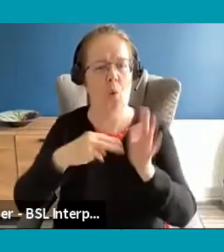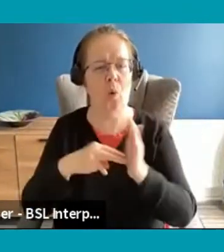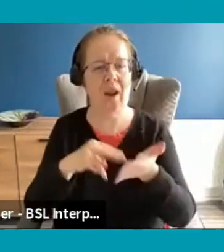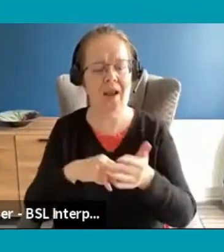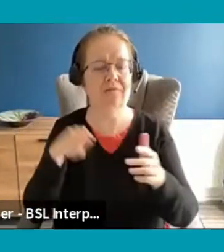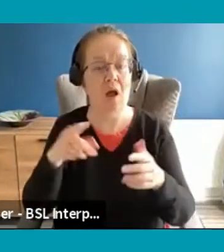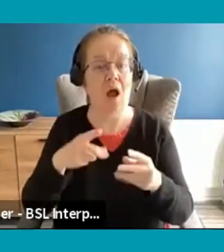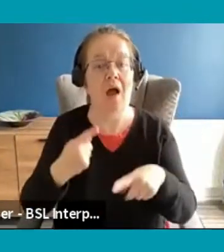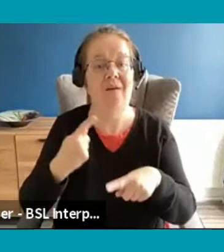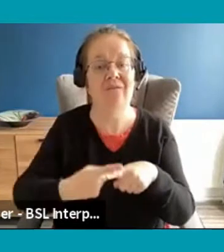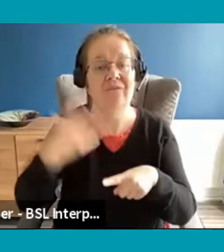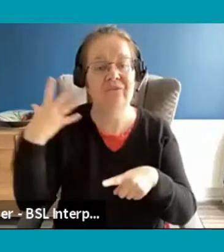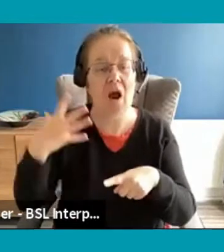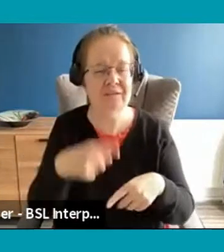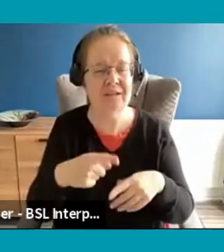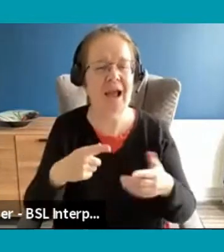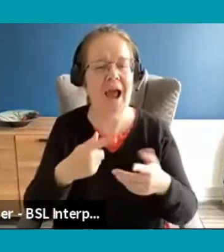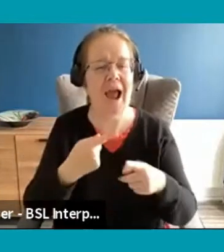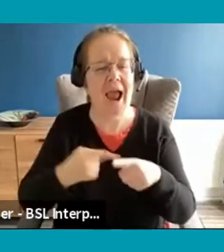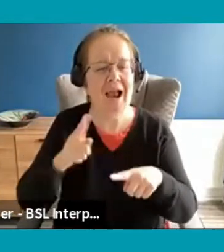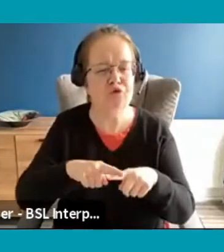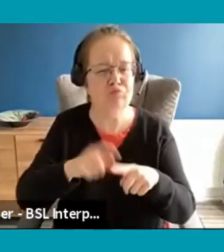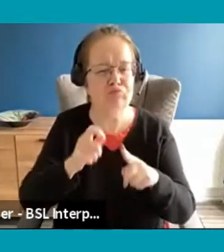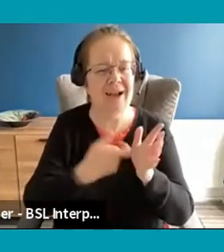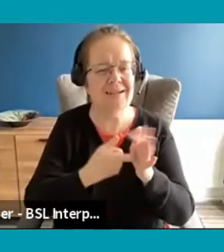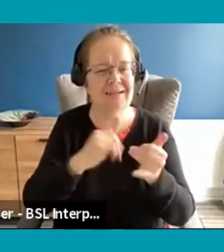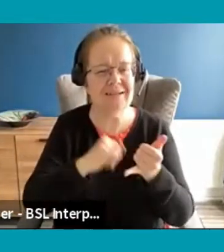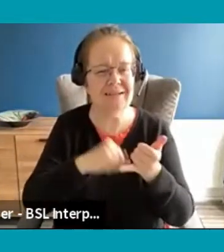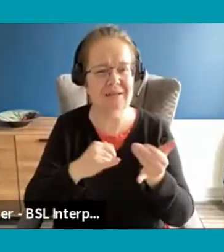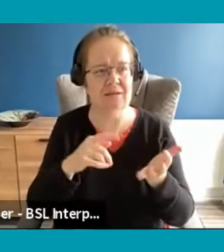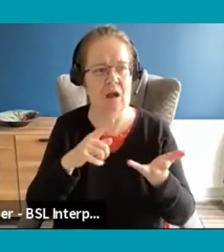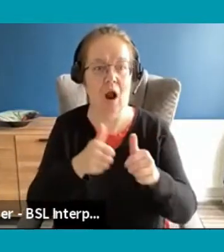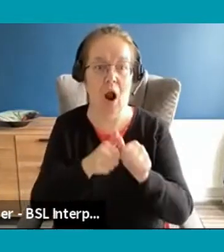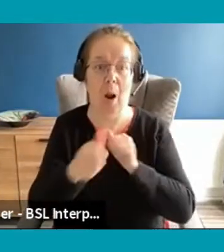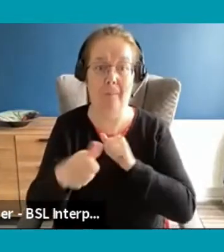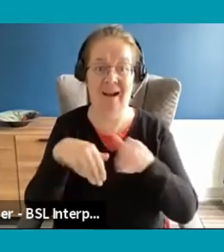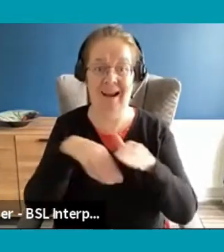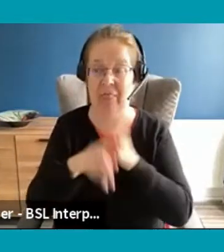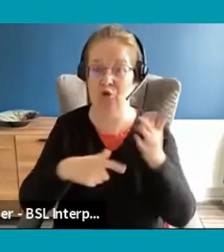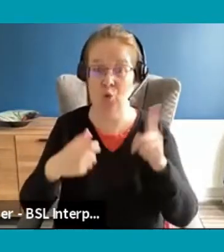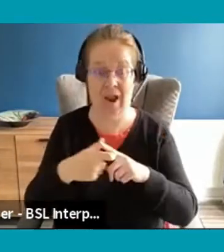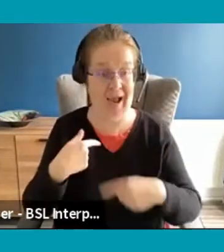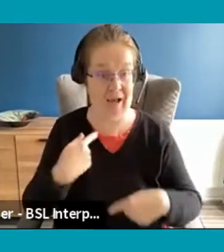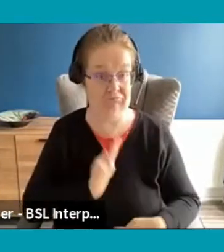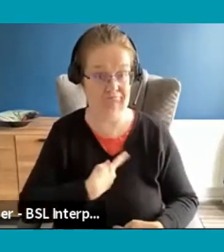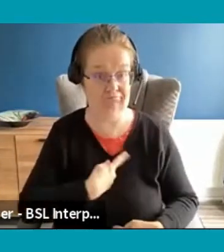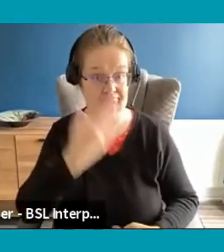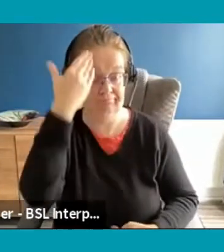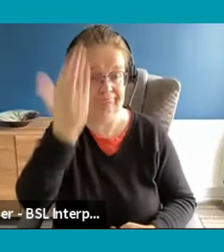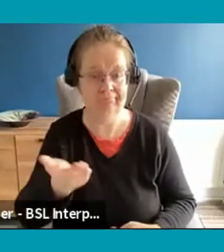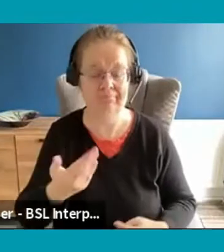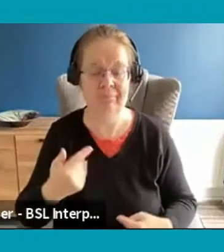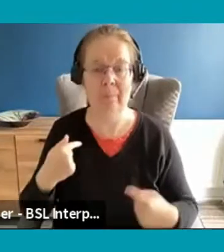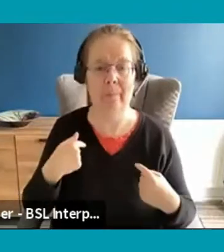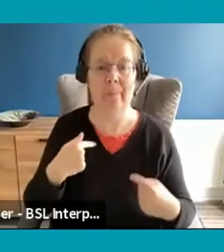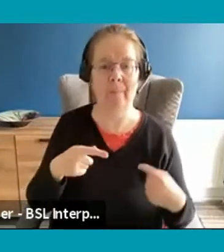growing, express company in the UK. Wow, I didn't know that. But they're also the nation's favorite